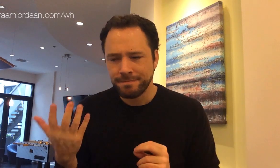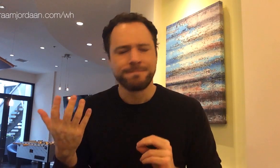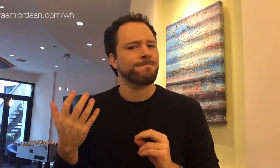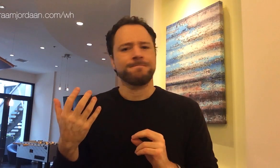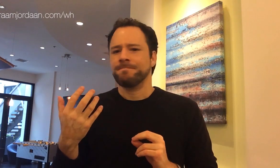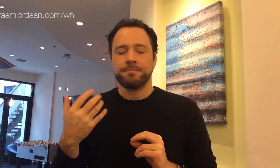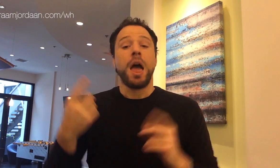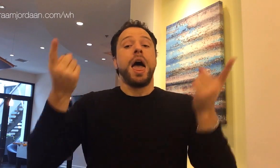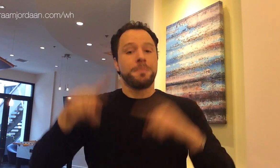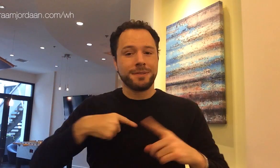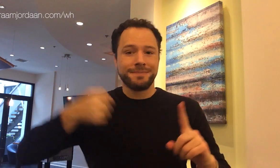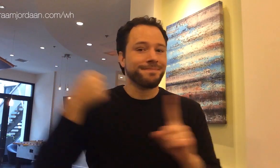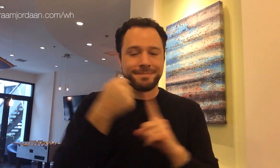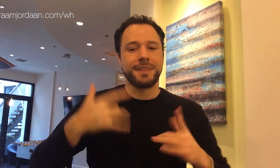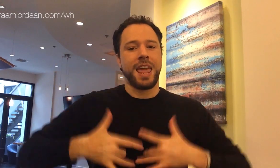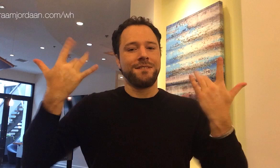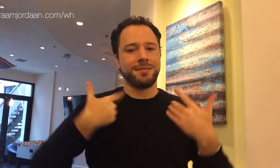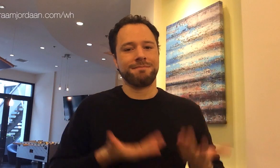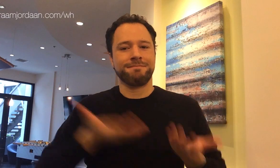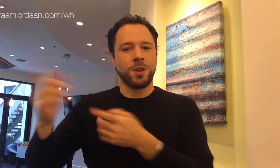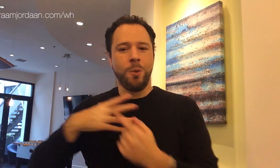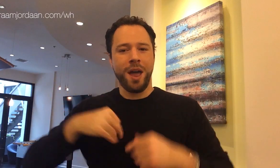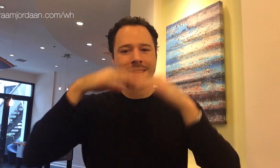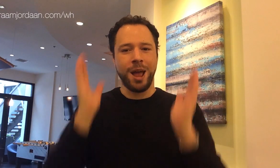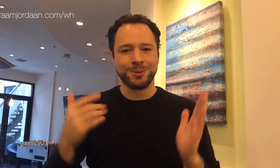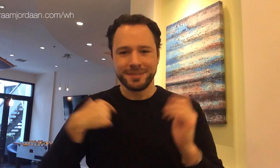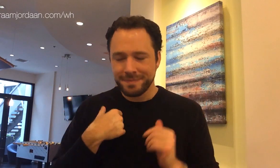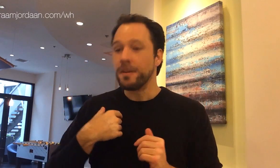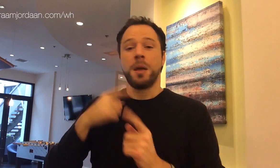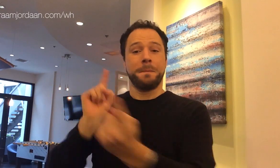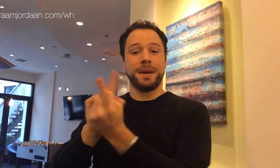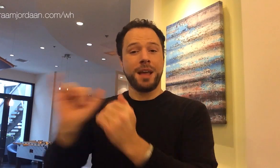That wasn’t acceptable. Later, I happened to be invited to an event at the White House.